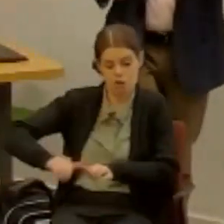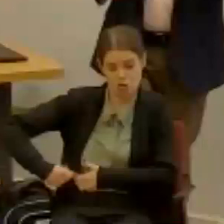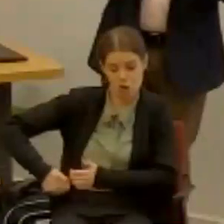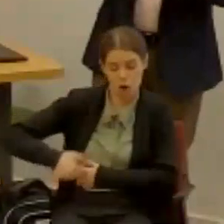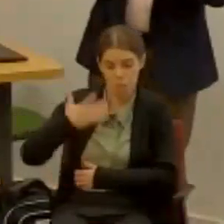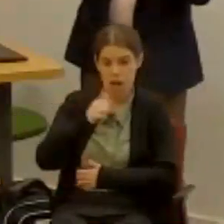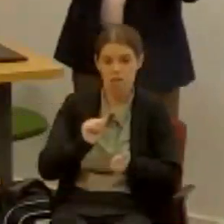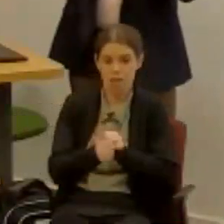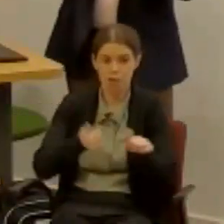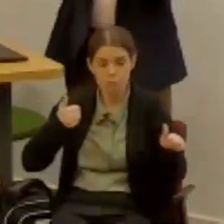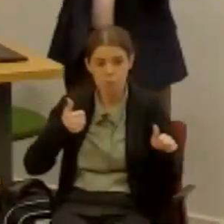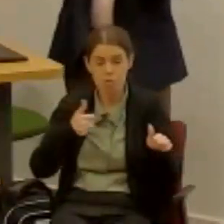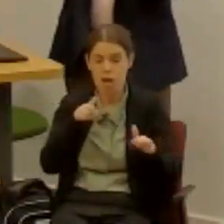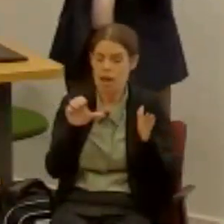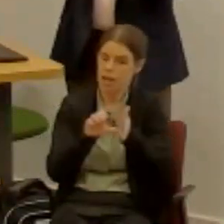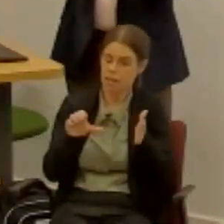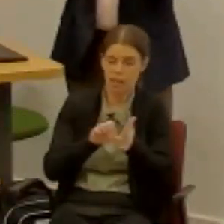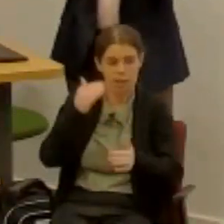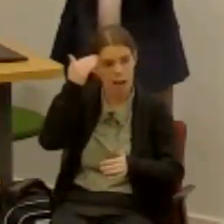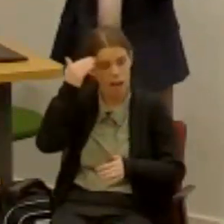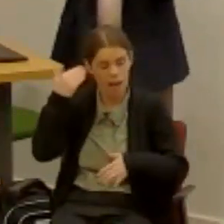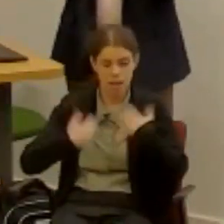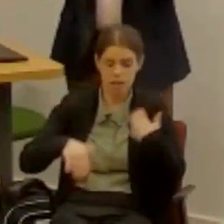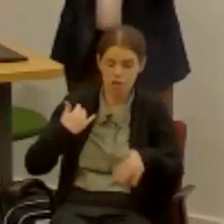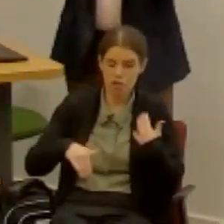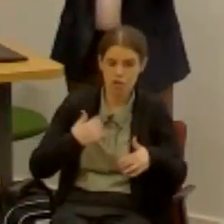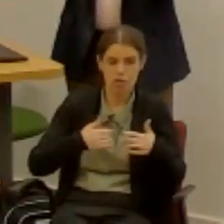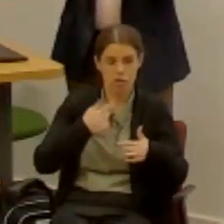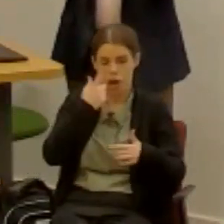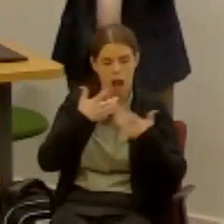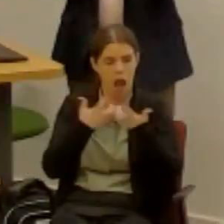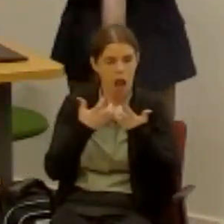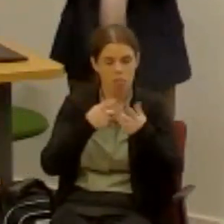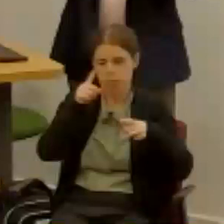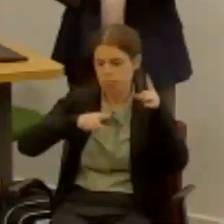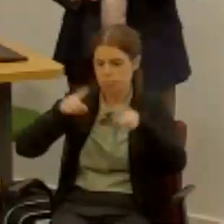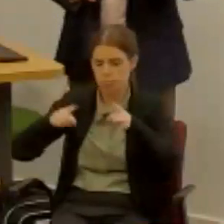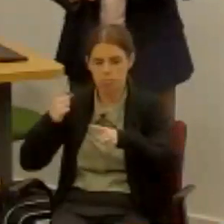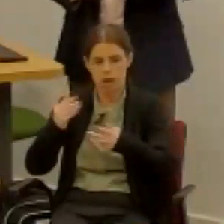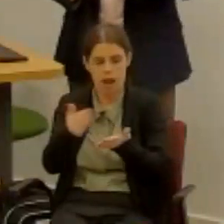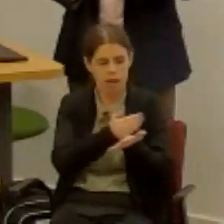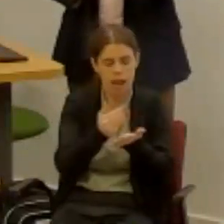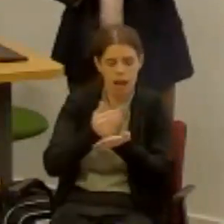This is very different head injury, risk among sports because they all gather them slightly different ways.